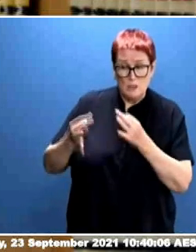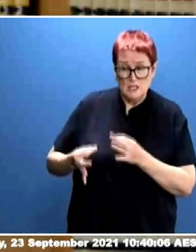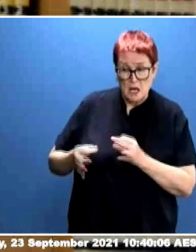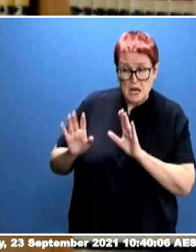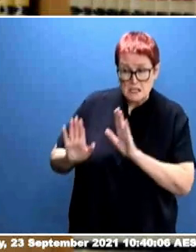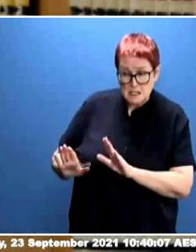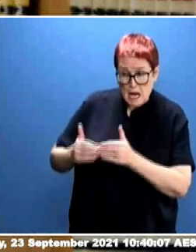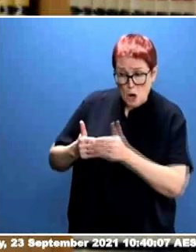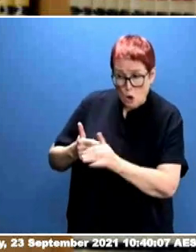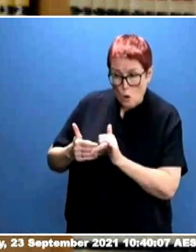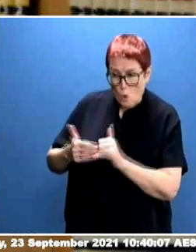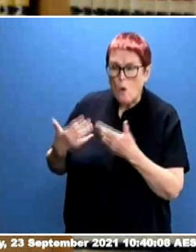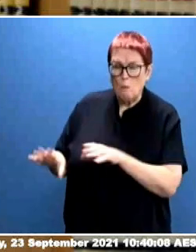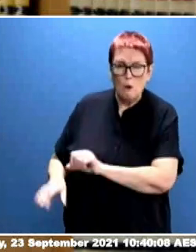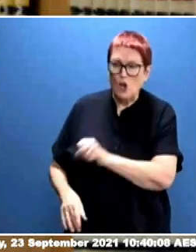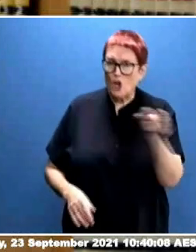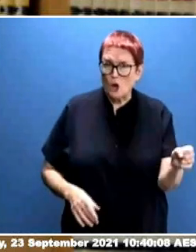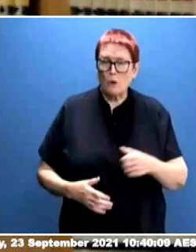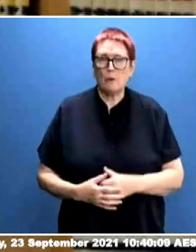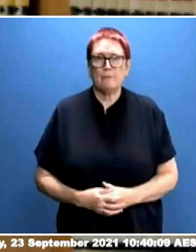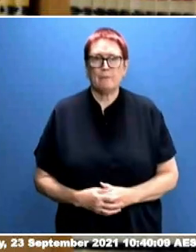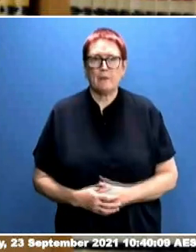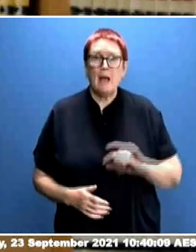However, given the legislation and the short timeframes that we have